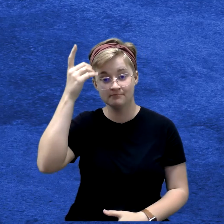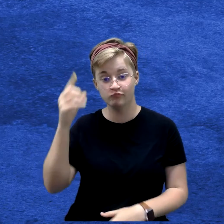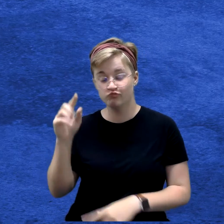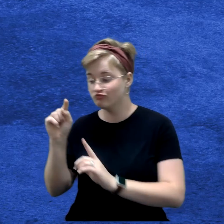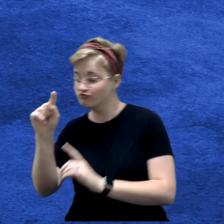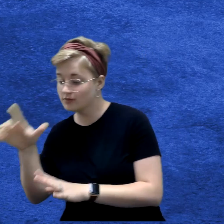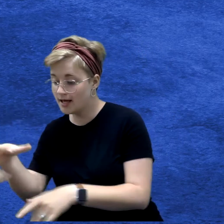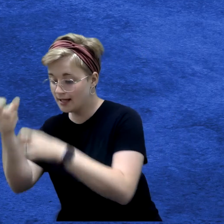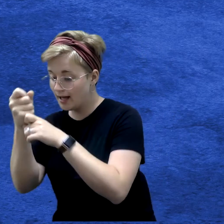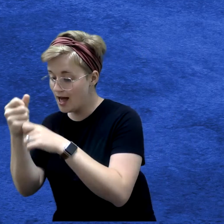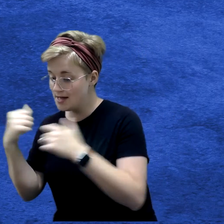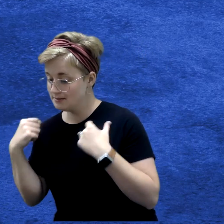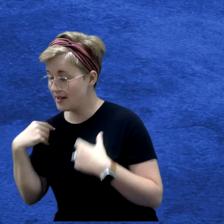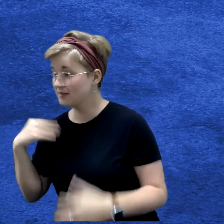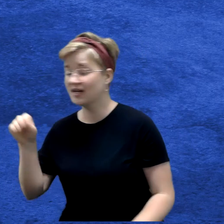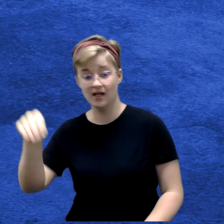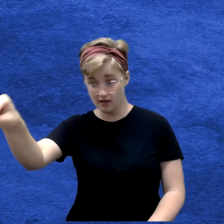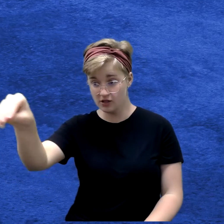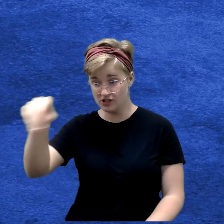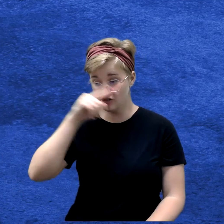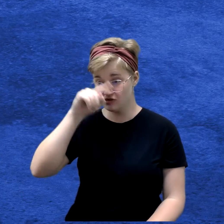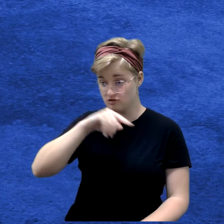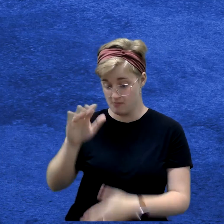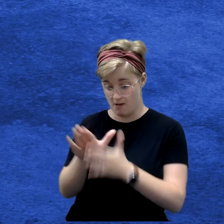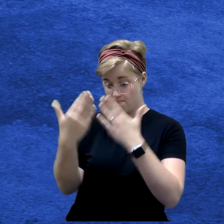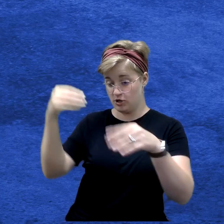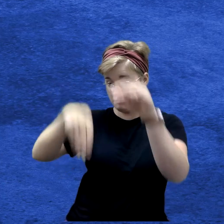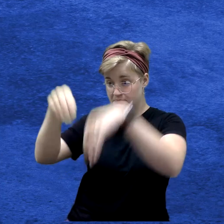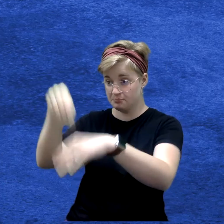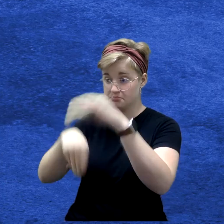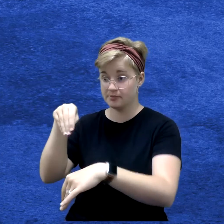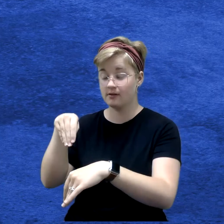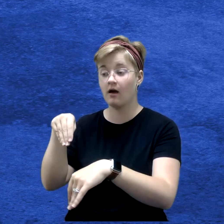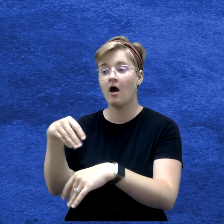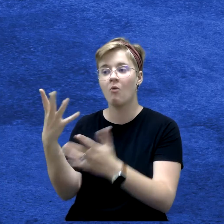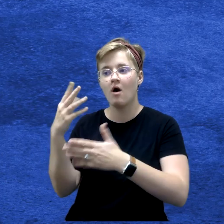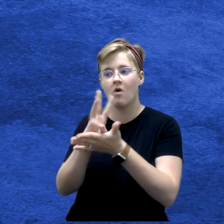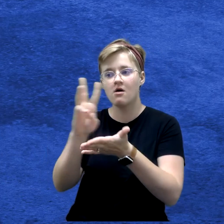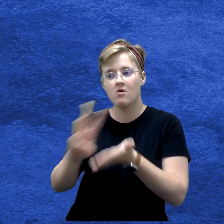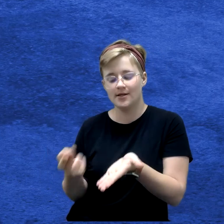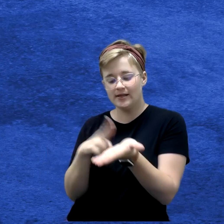“Pack my books, okay? I’m getting Wallis Wallace to sign them all!”